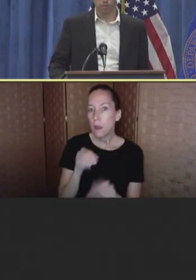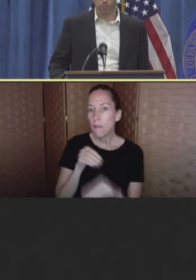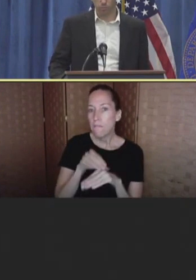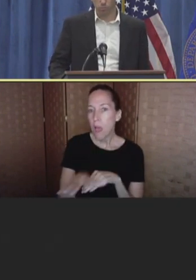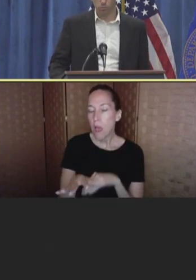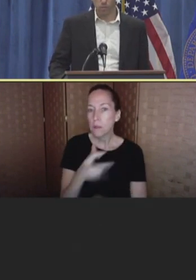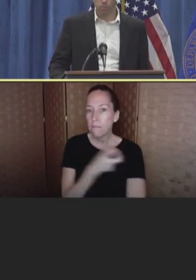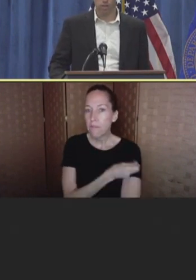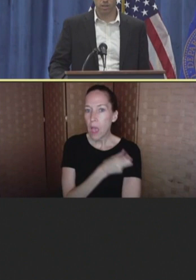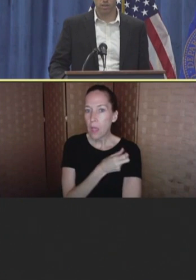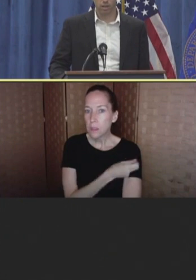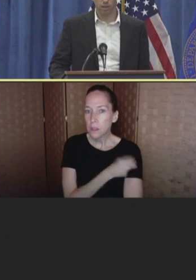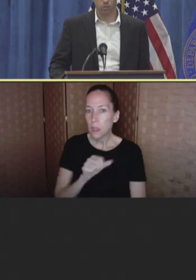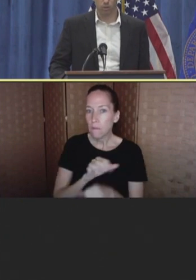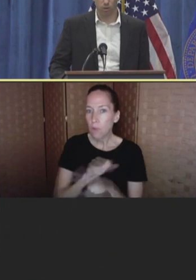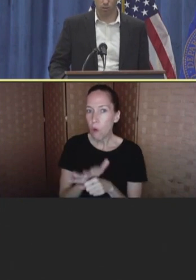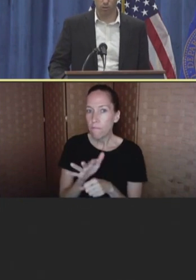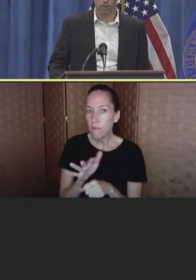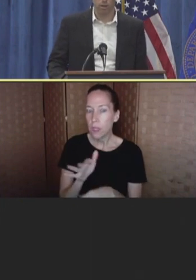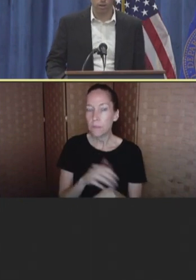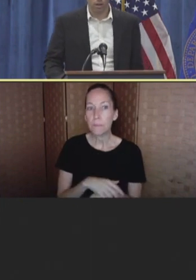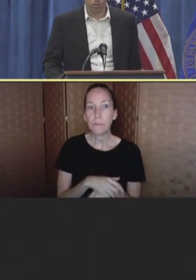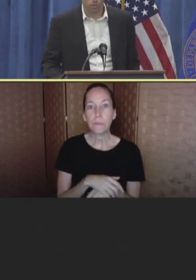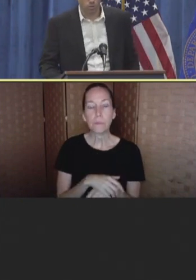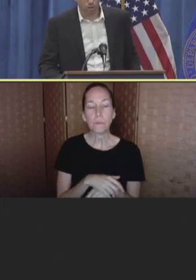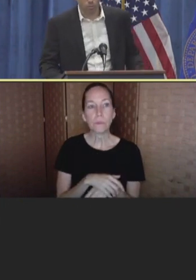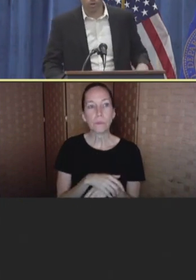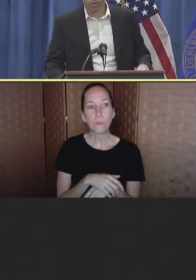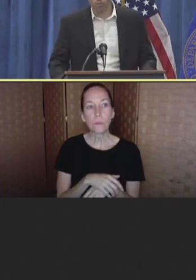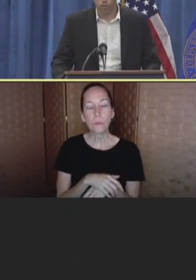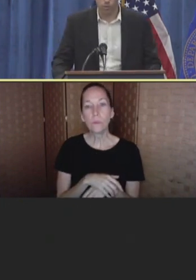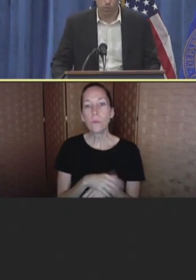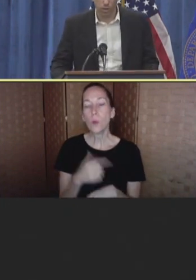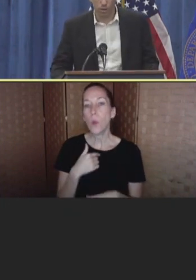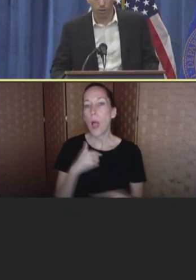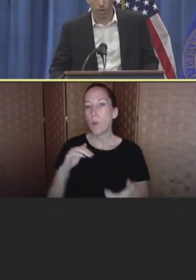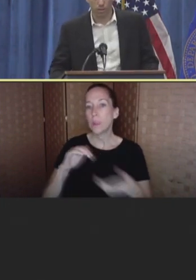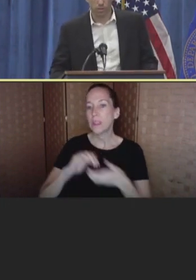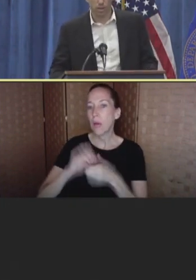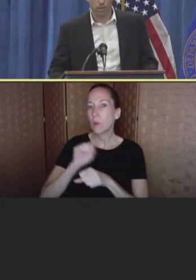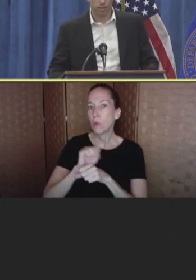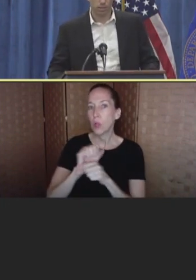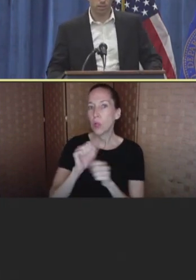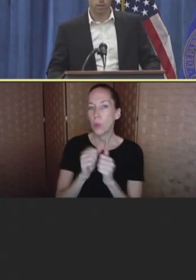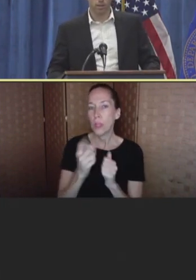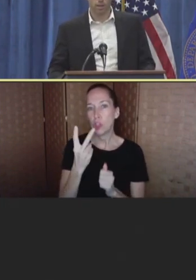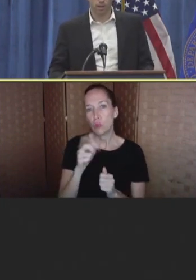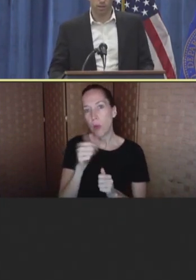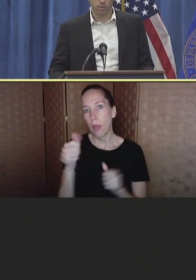But in this study I will talk on, I was collaborating with two other scientists, Erez Shmueli and